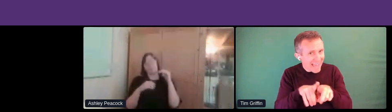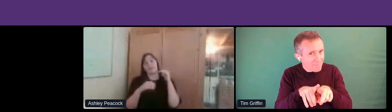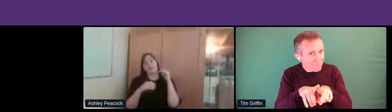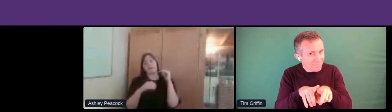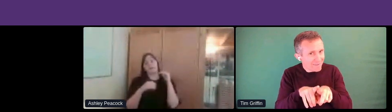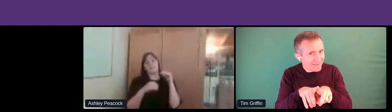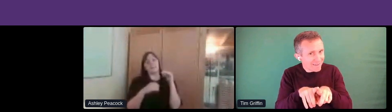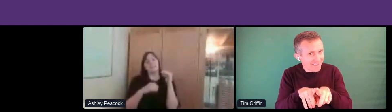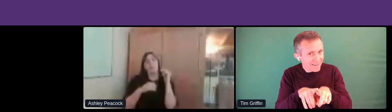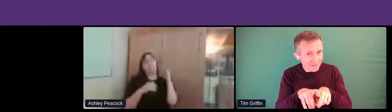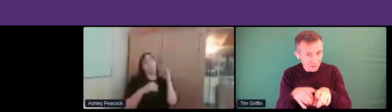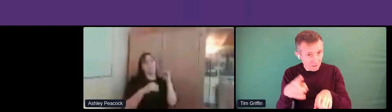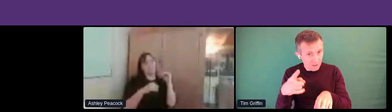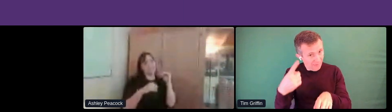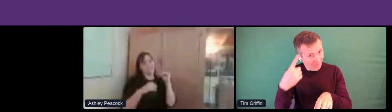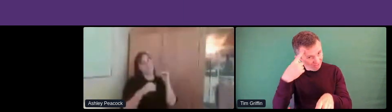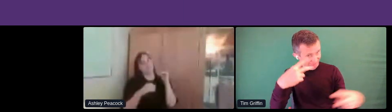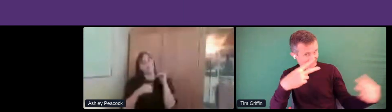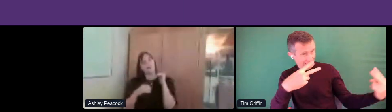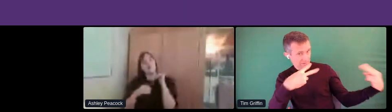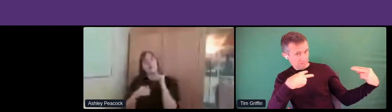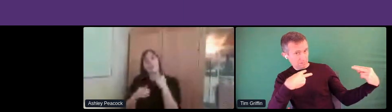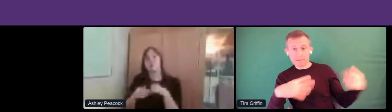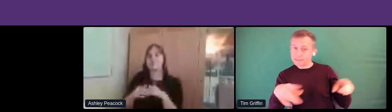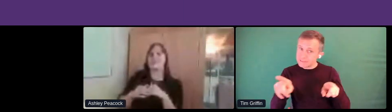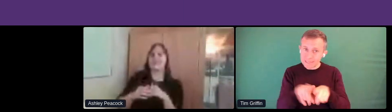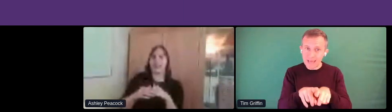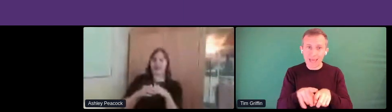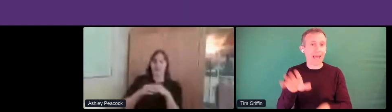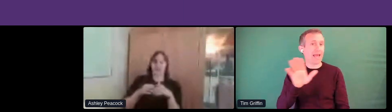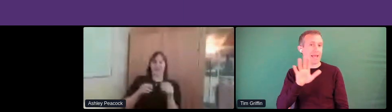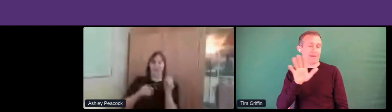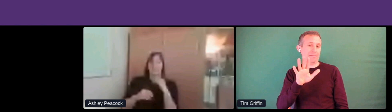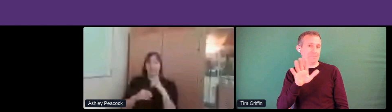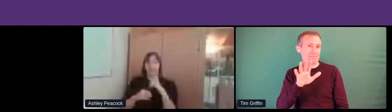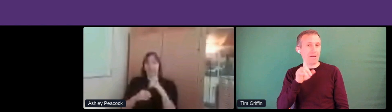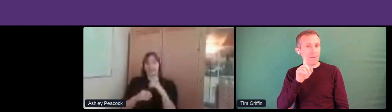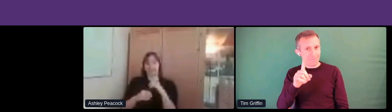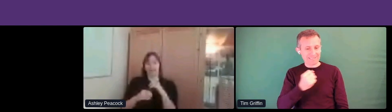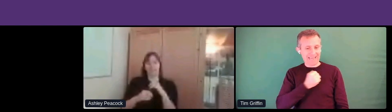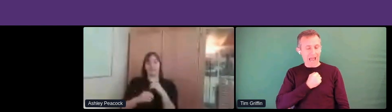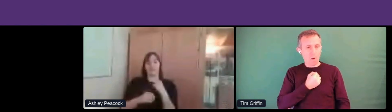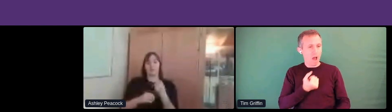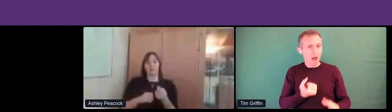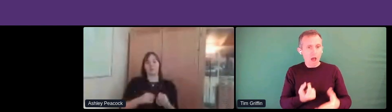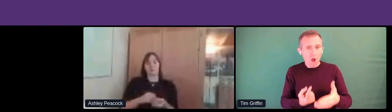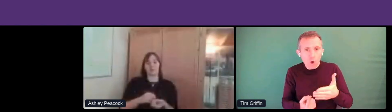might look like similar things, but the causes and also the impact on us can be quite different.